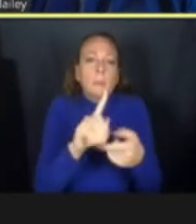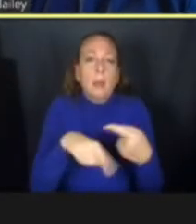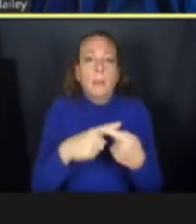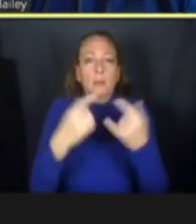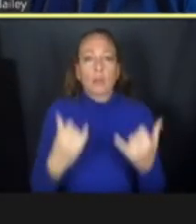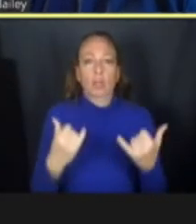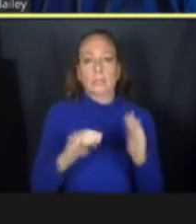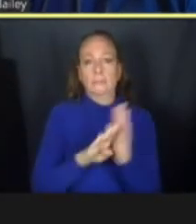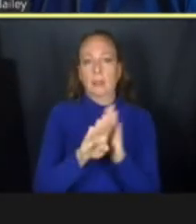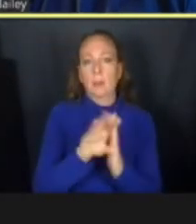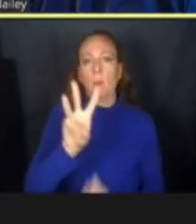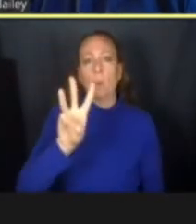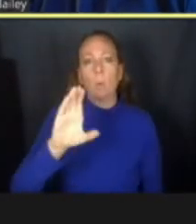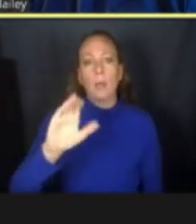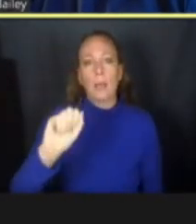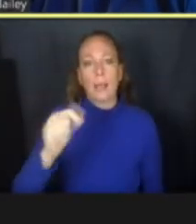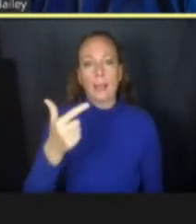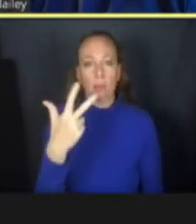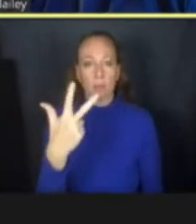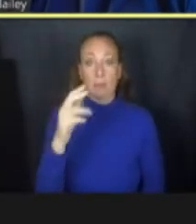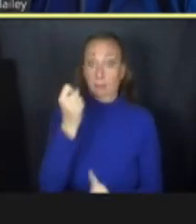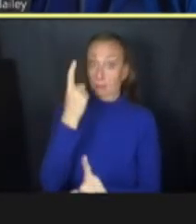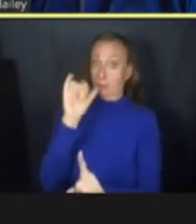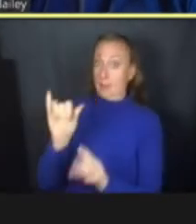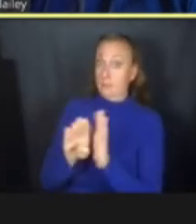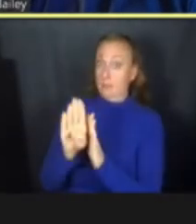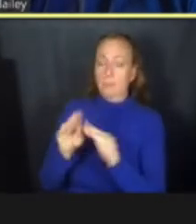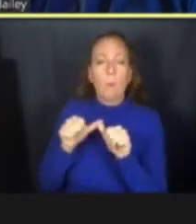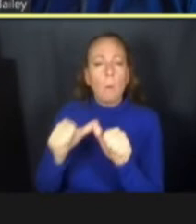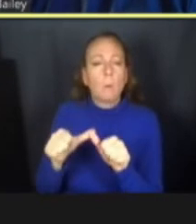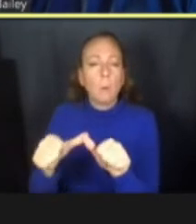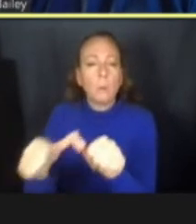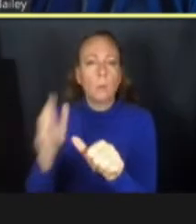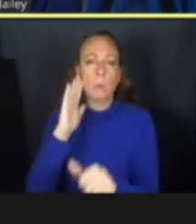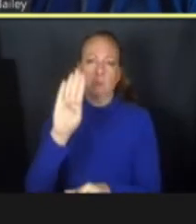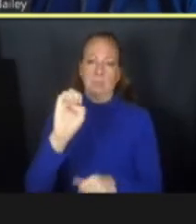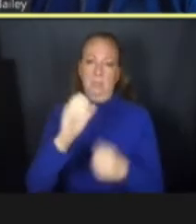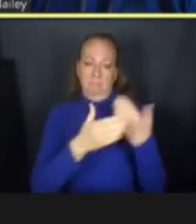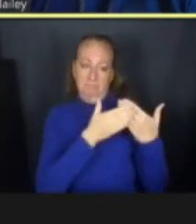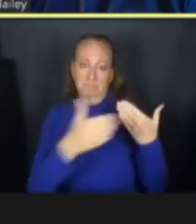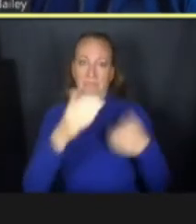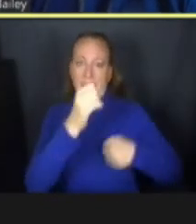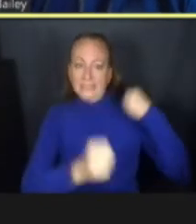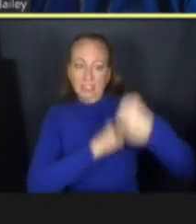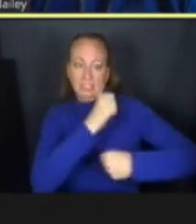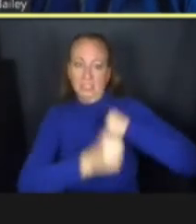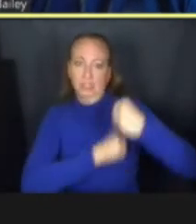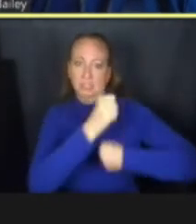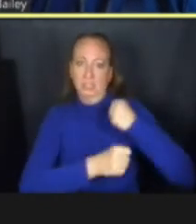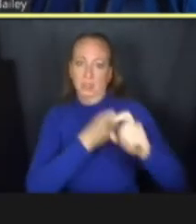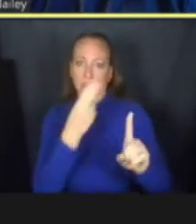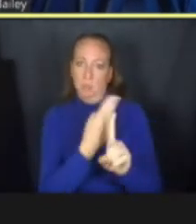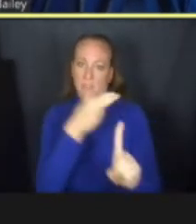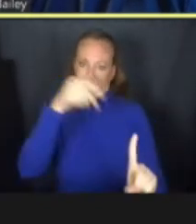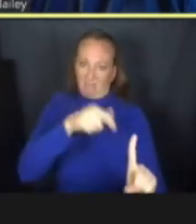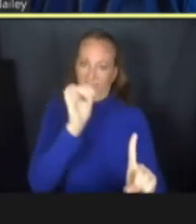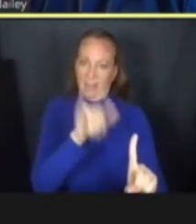which again is ongoing, and it will be years. On that page, you'll see notice